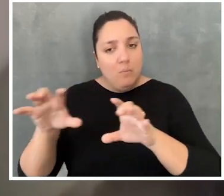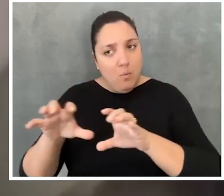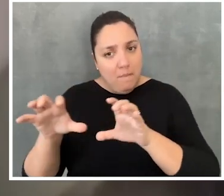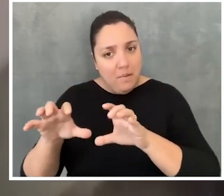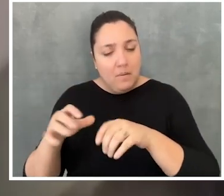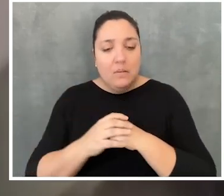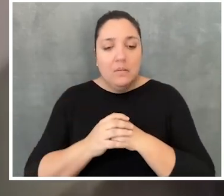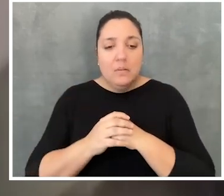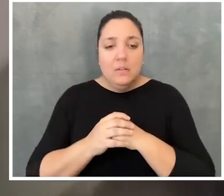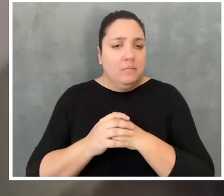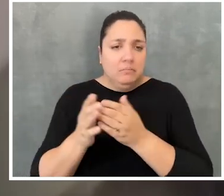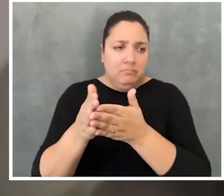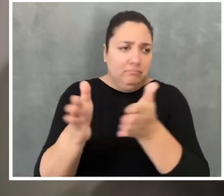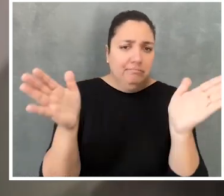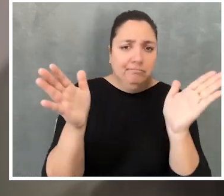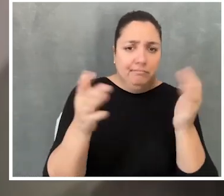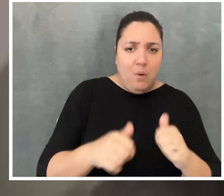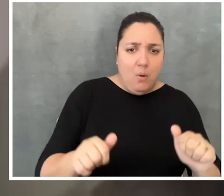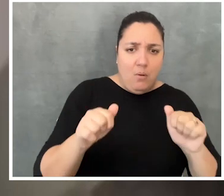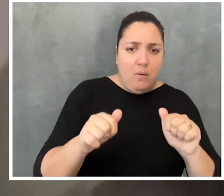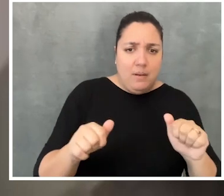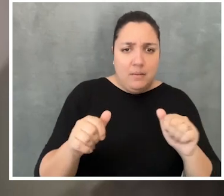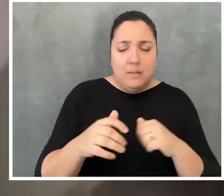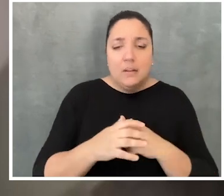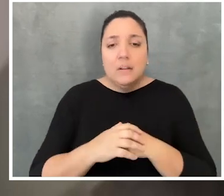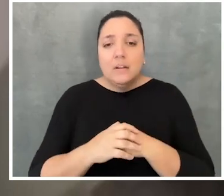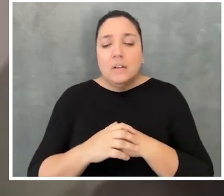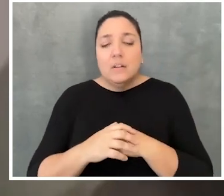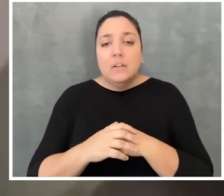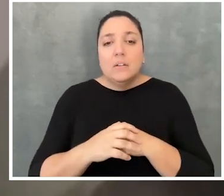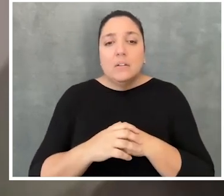in all movements, to have the events,